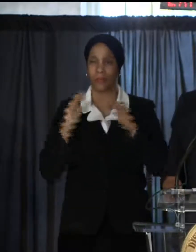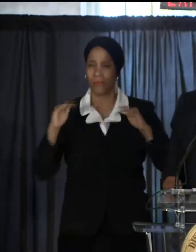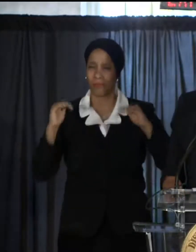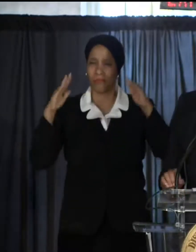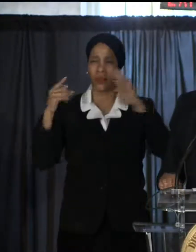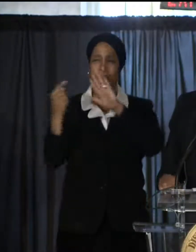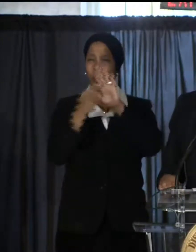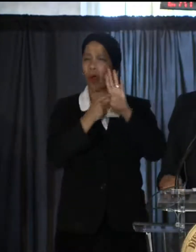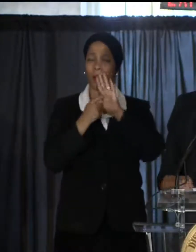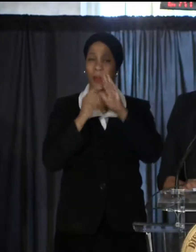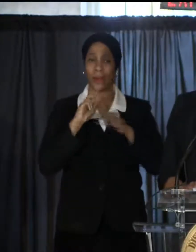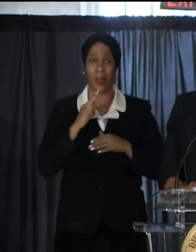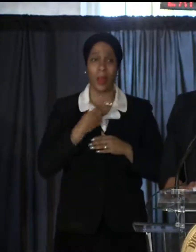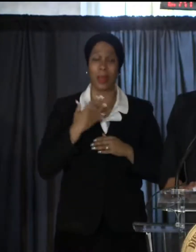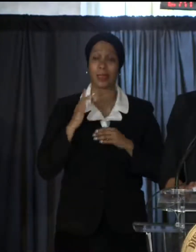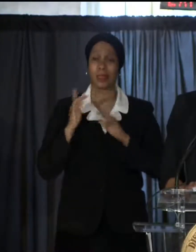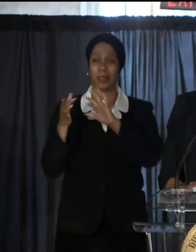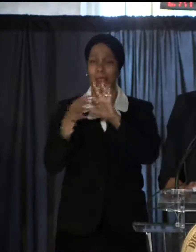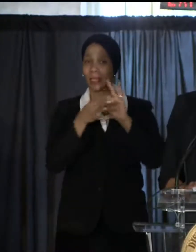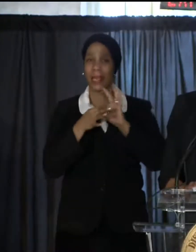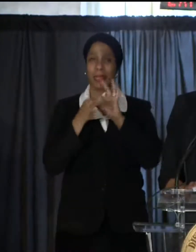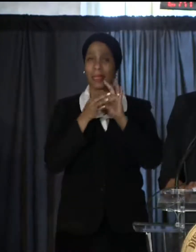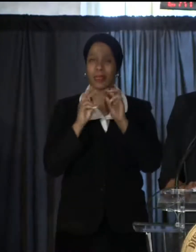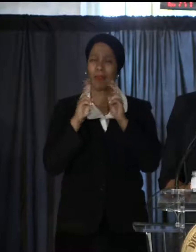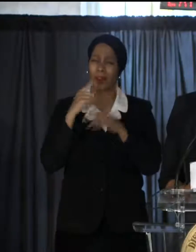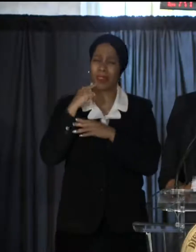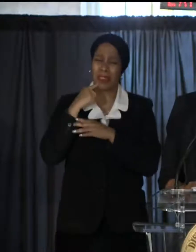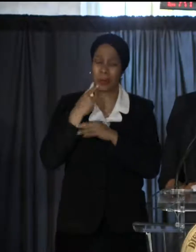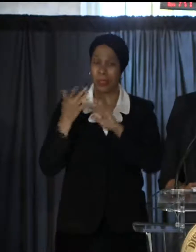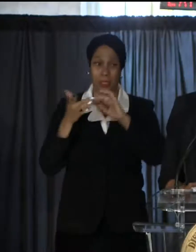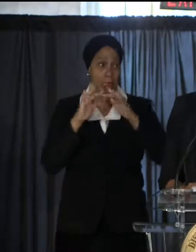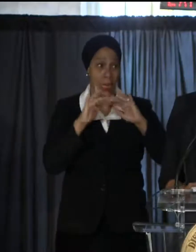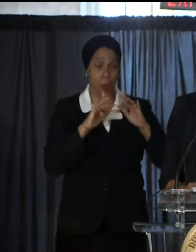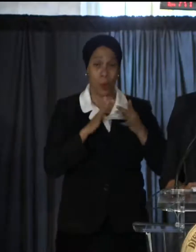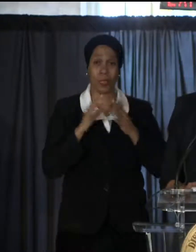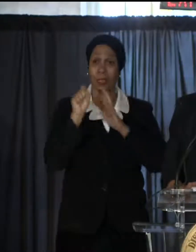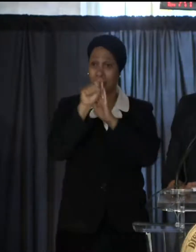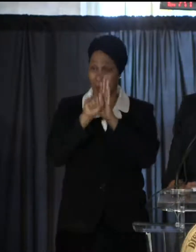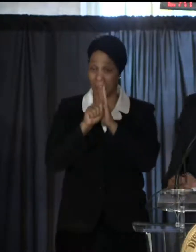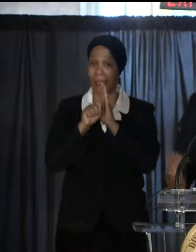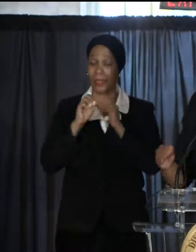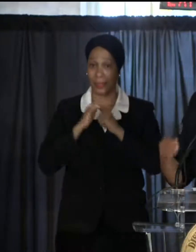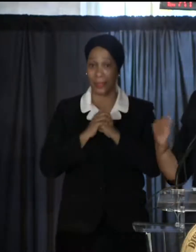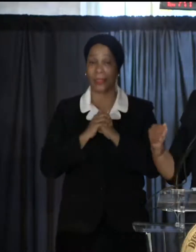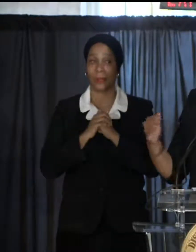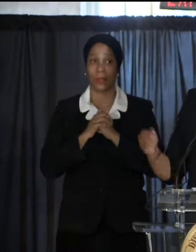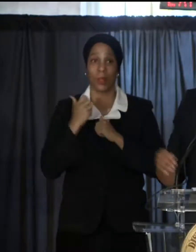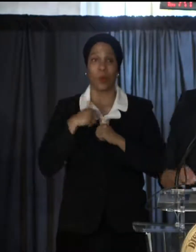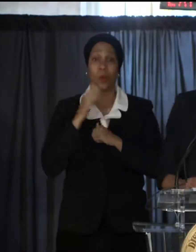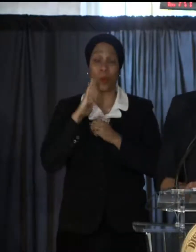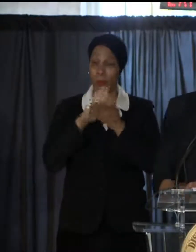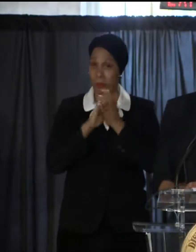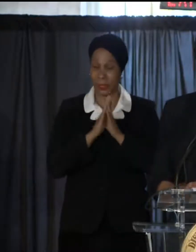STATES AND TO TAP IN TO THE VERY SERIOUS NETWORKS IN THOSE TARGETED STATES. SO WE WILL BEGIN TO GROW THE